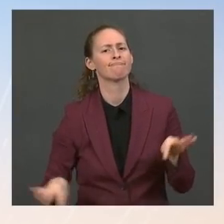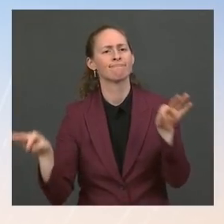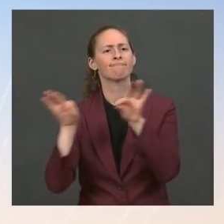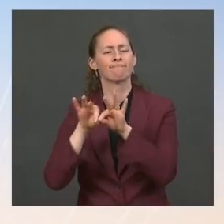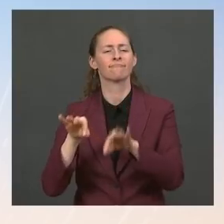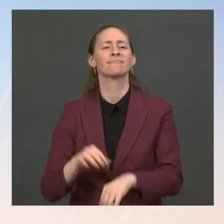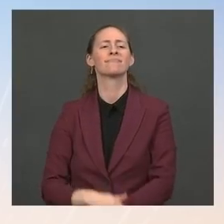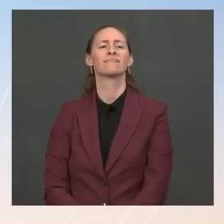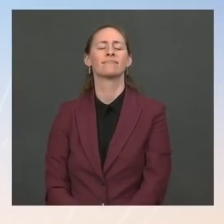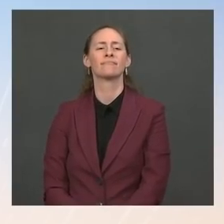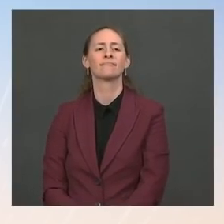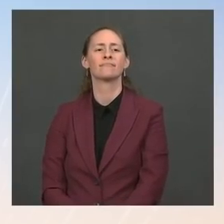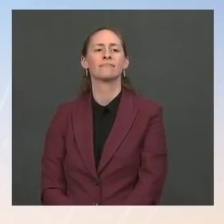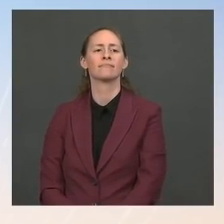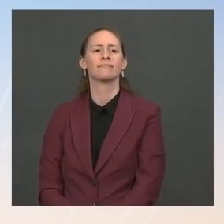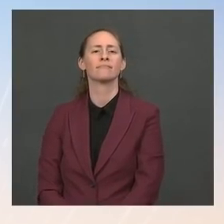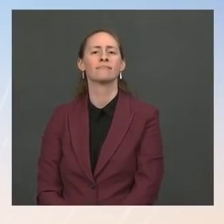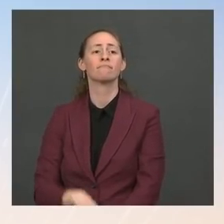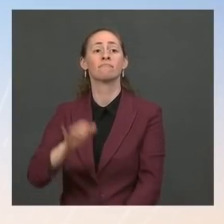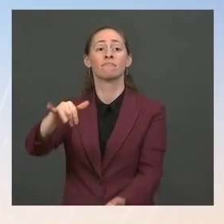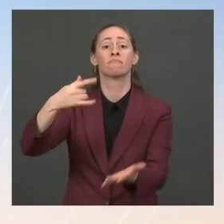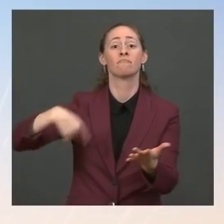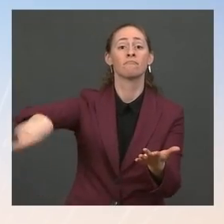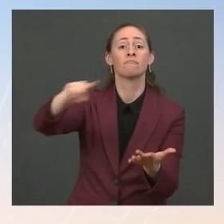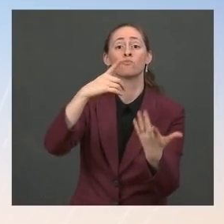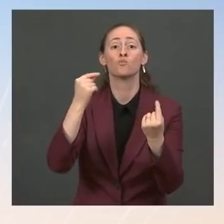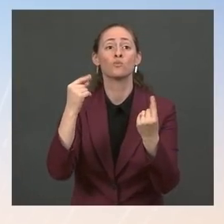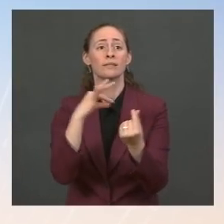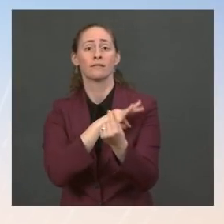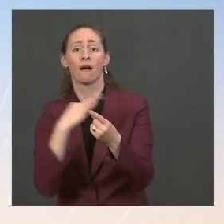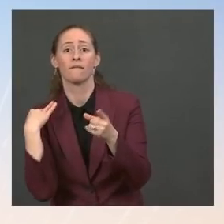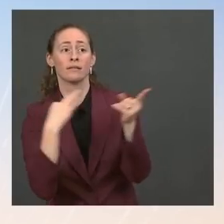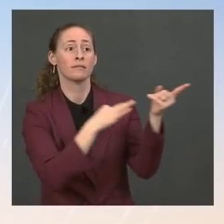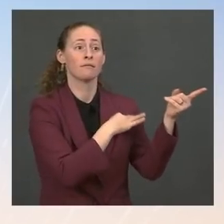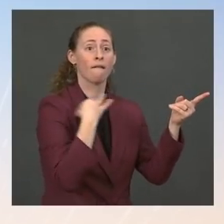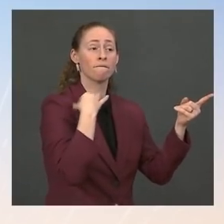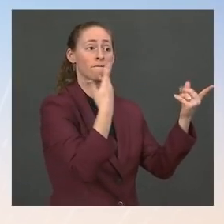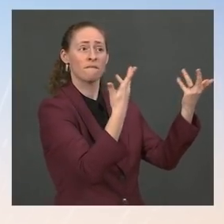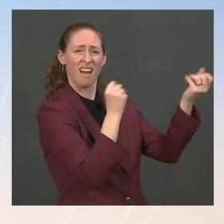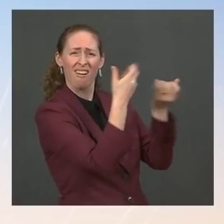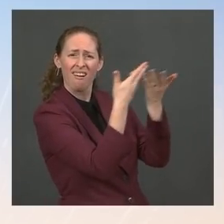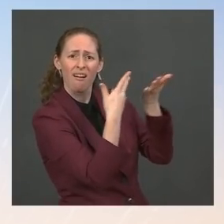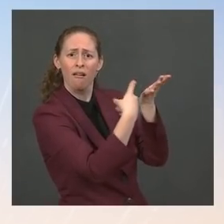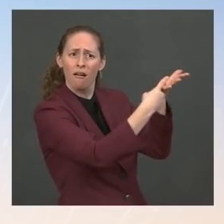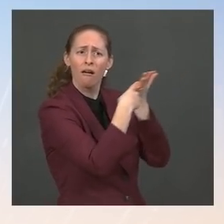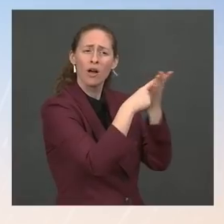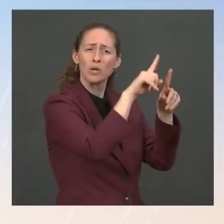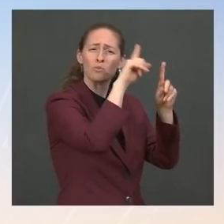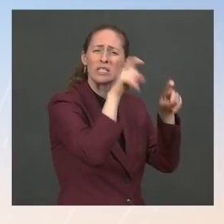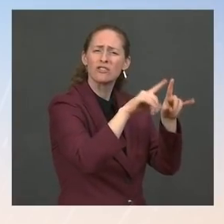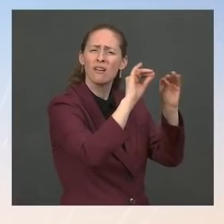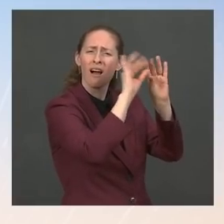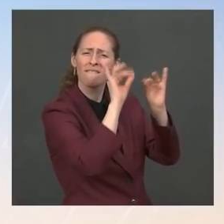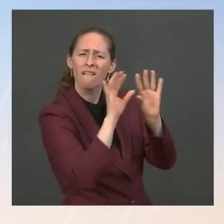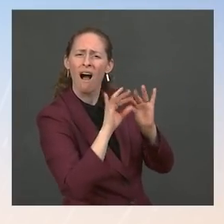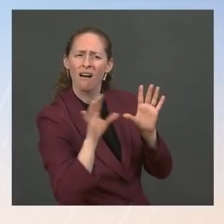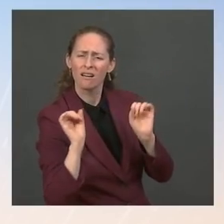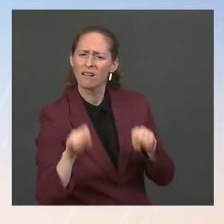and answer any questions he has. I will note that most -- the vast majority of outside economists agree